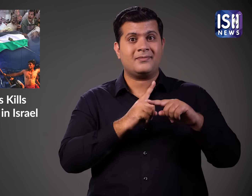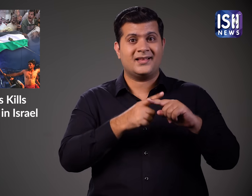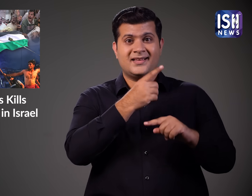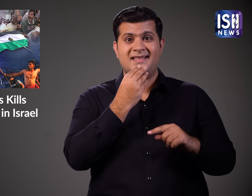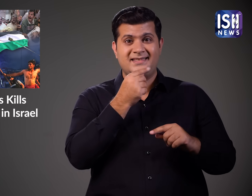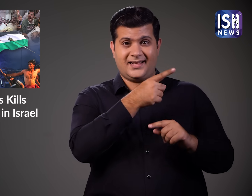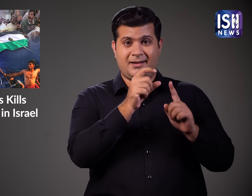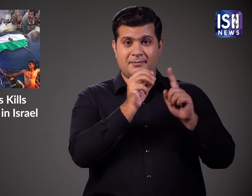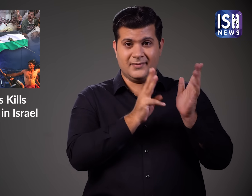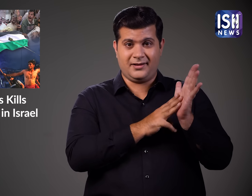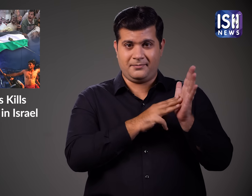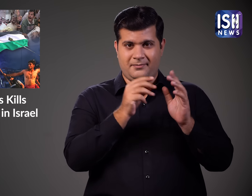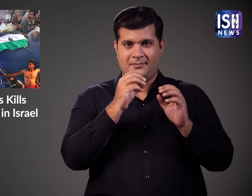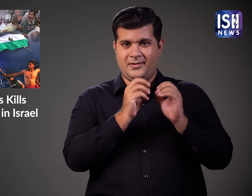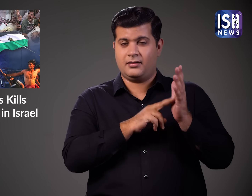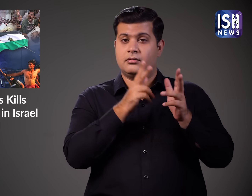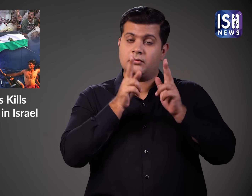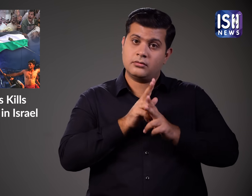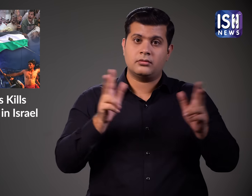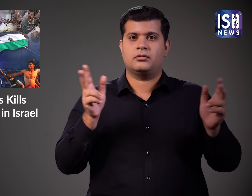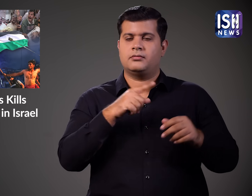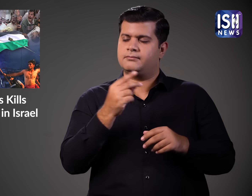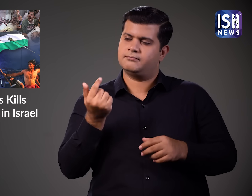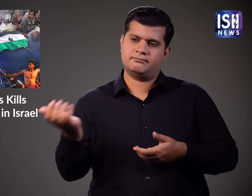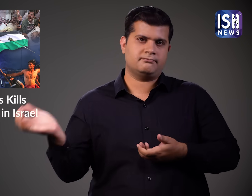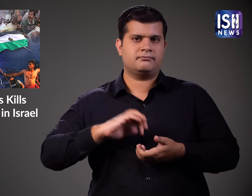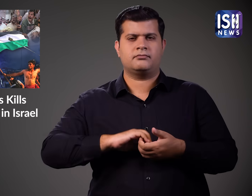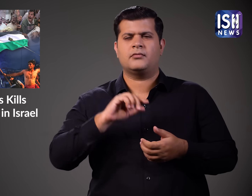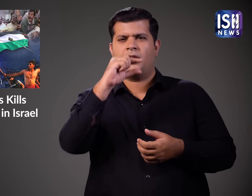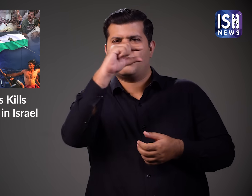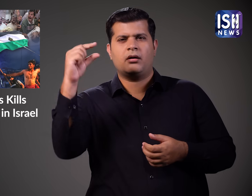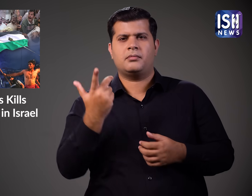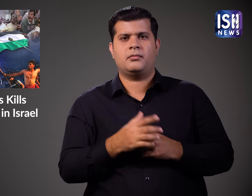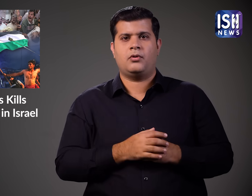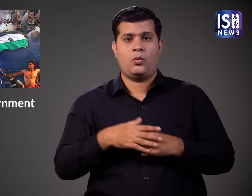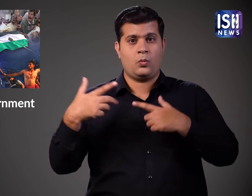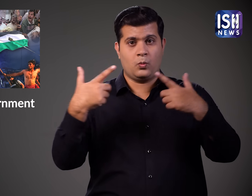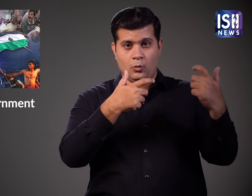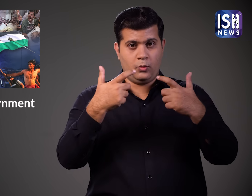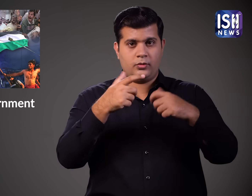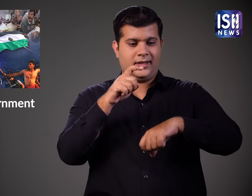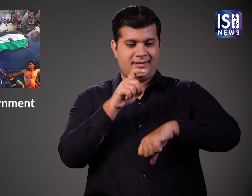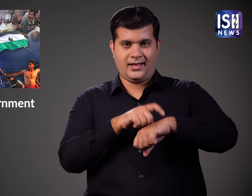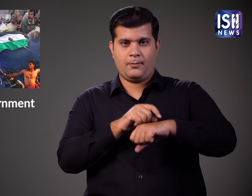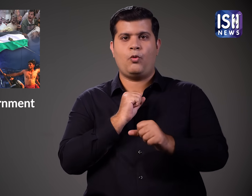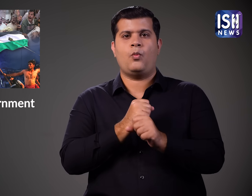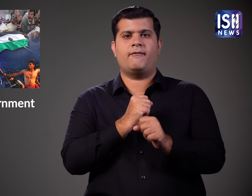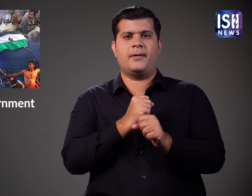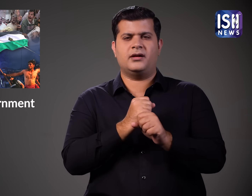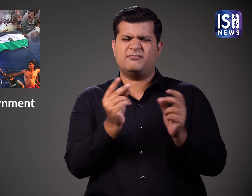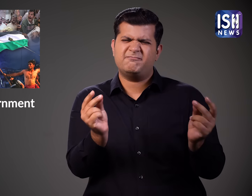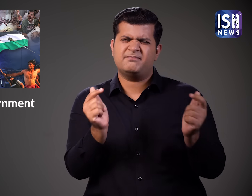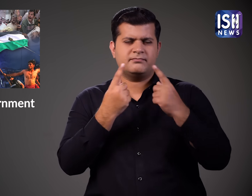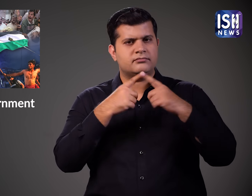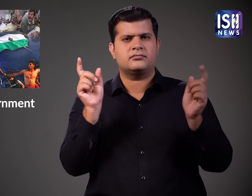Israeli PM Netanyahu has also announced an emergency wartime government.